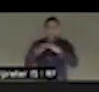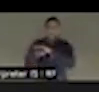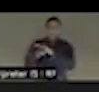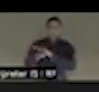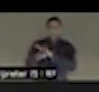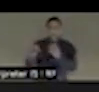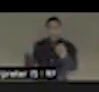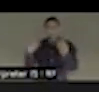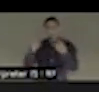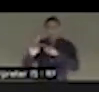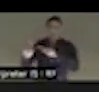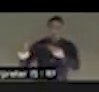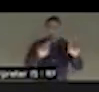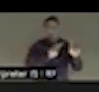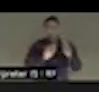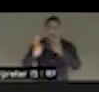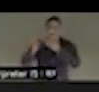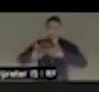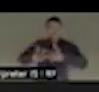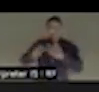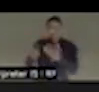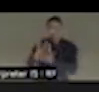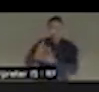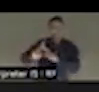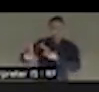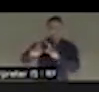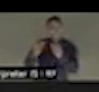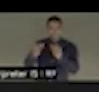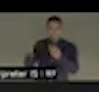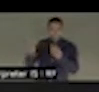apps need to have a feedback channel feedback mechanism where users can give